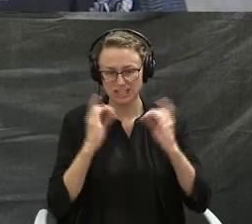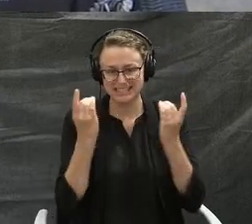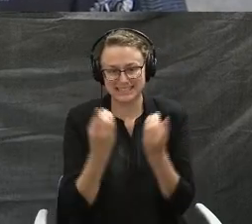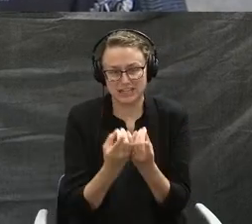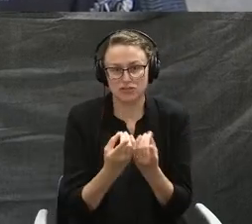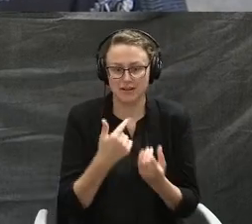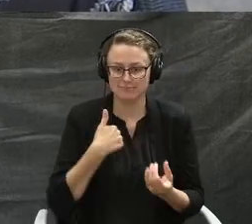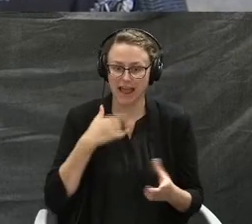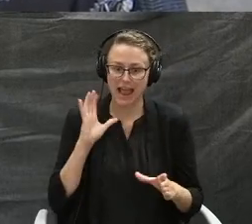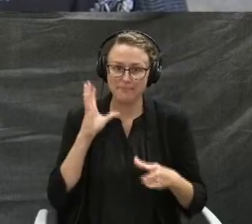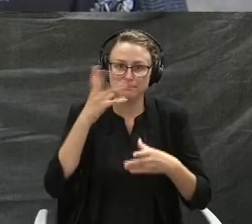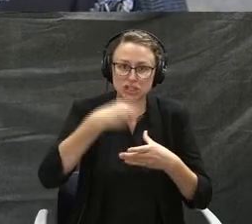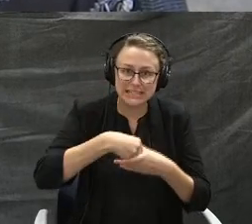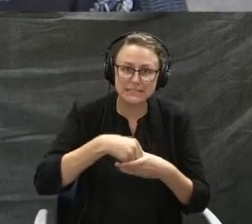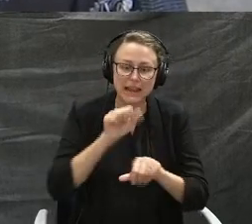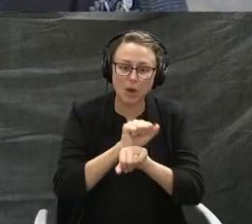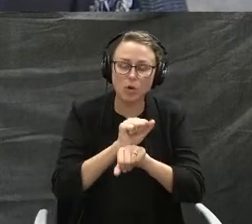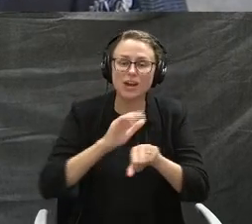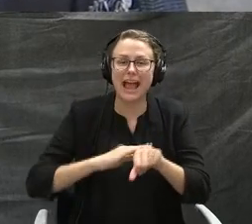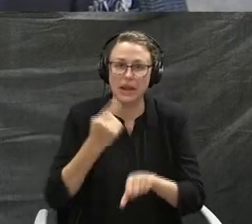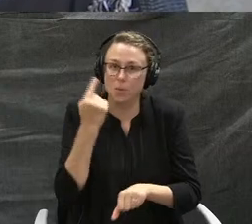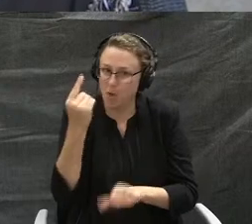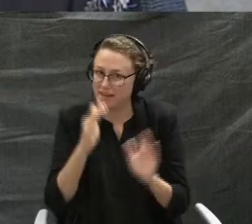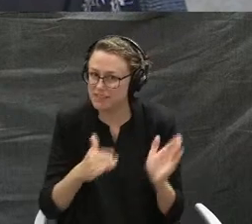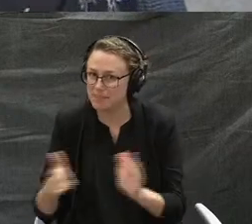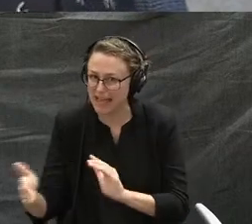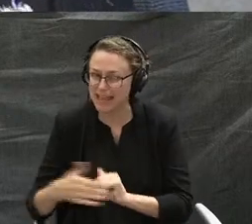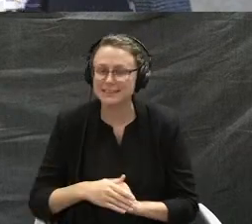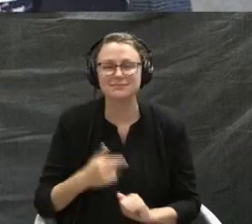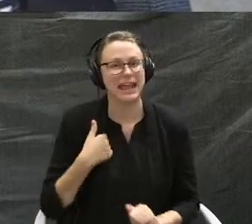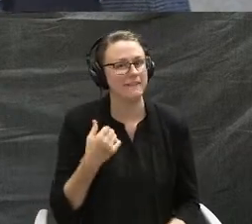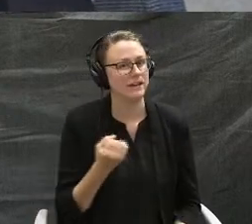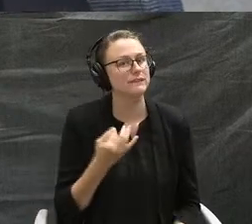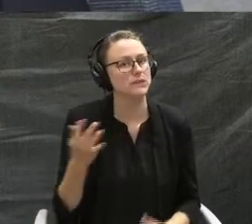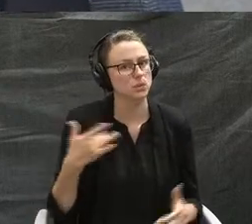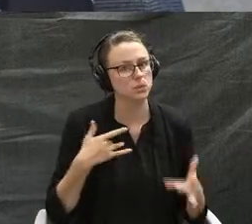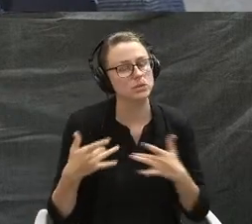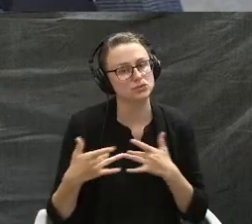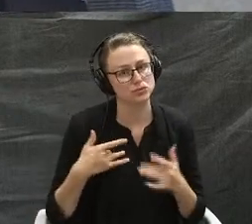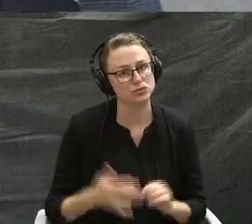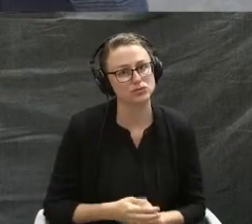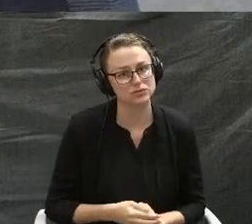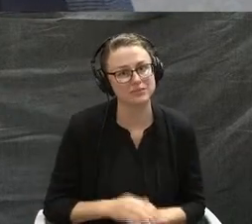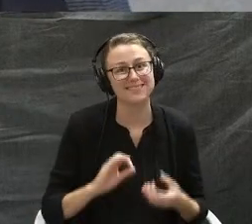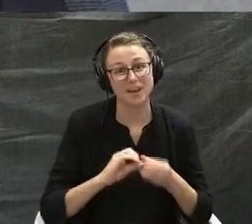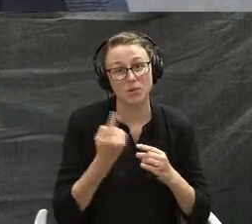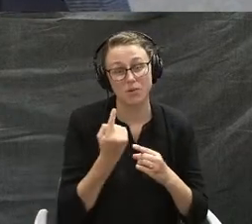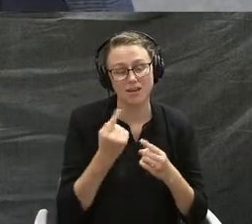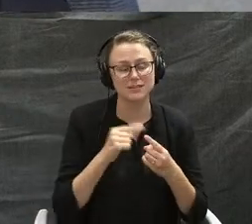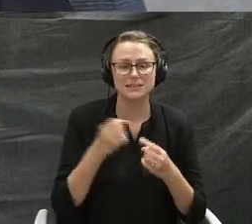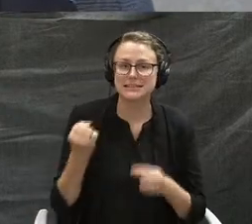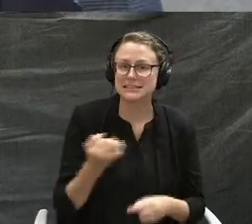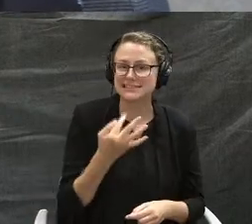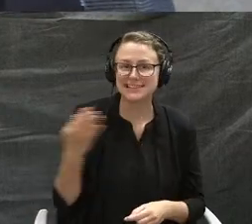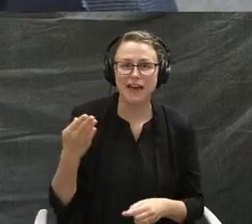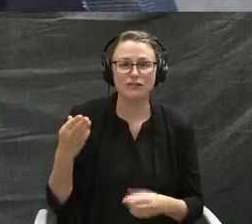working on one of the plans set before you, I have a few concerns. Number one several of the hybrid models rely on a